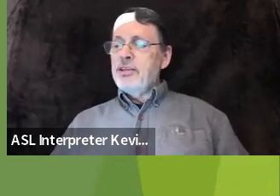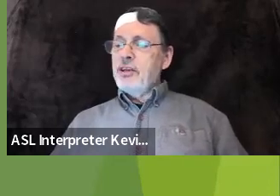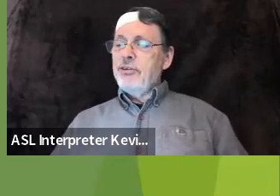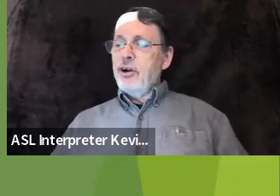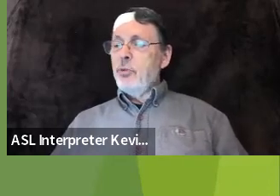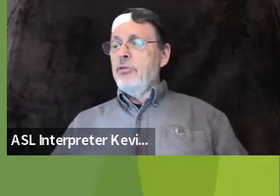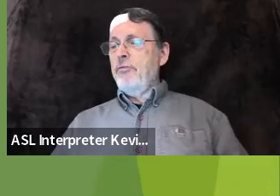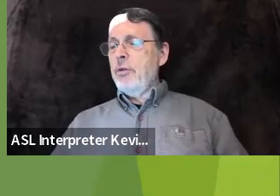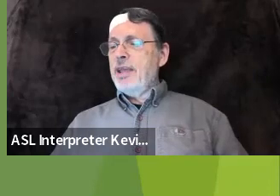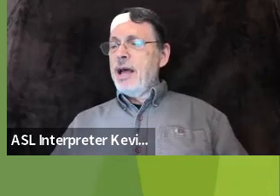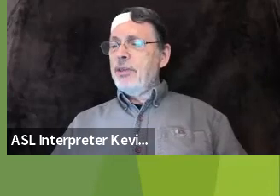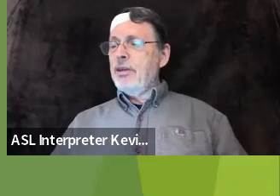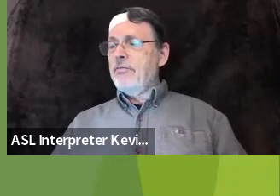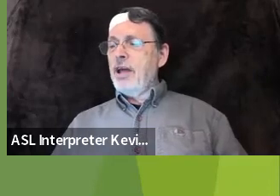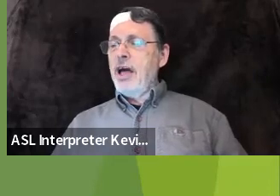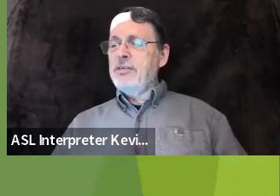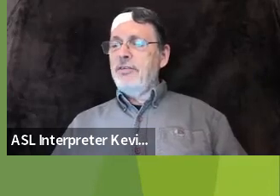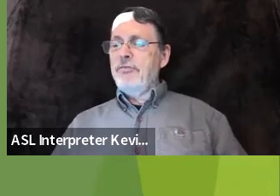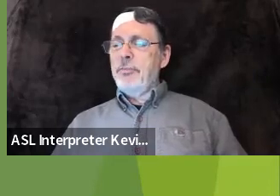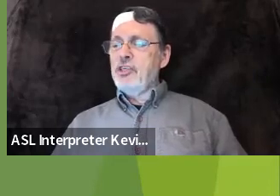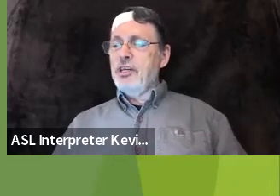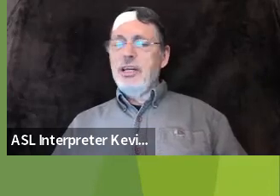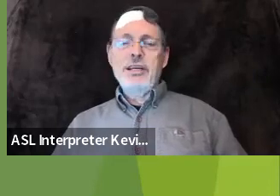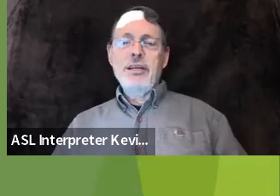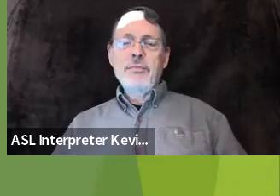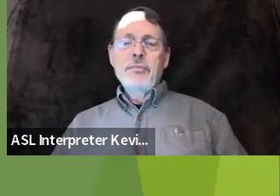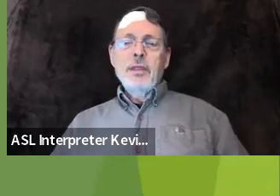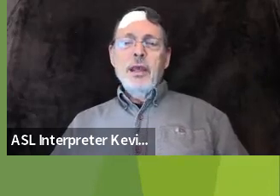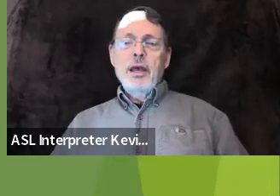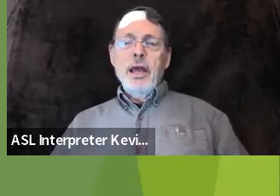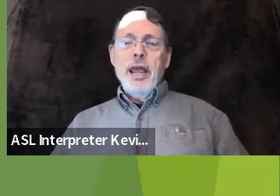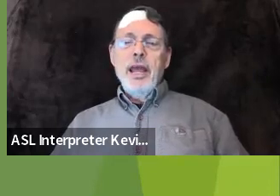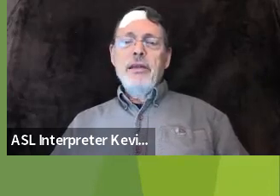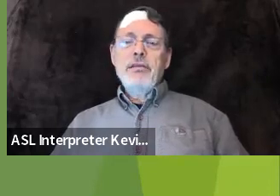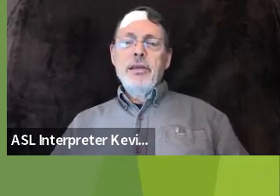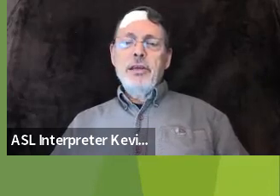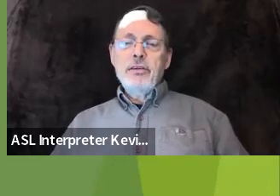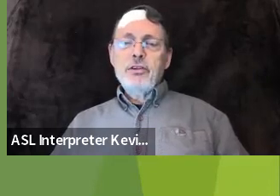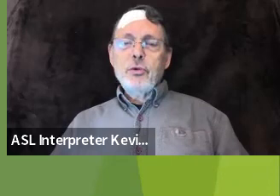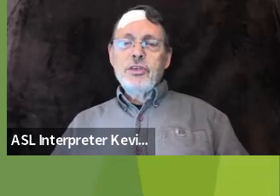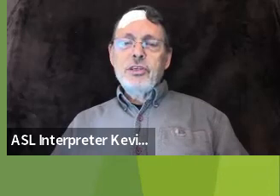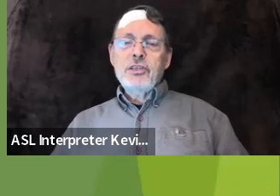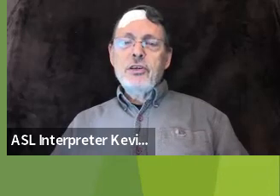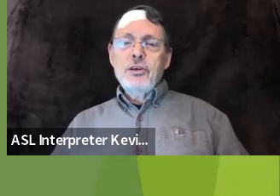The Secretary will inform the applicant of the kinds of information needed and the sources